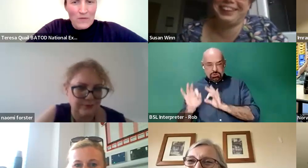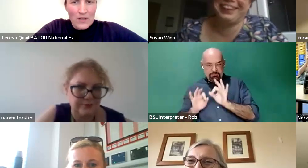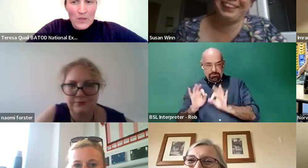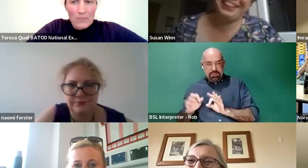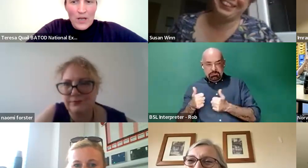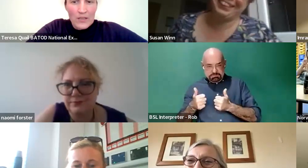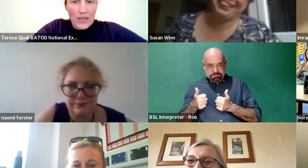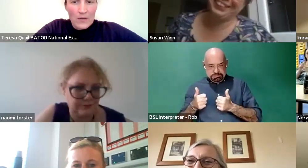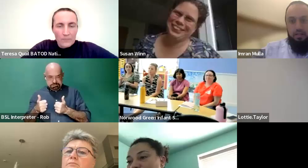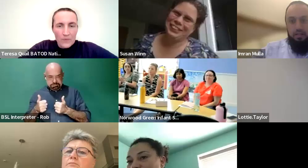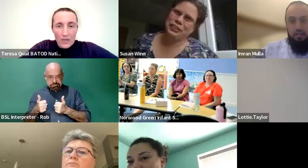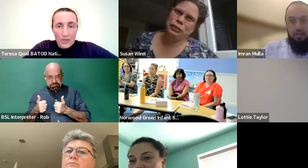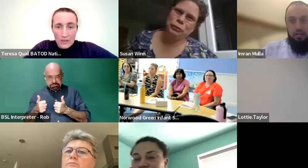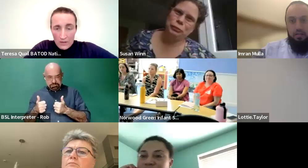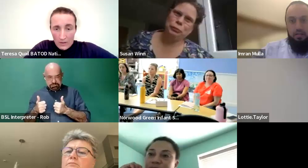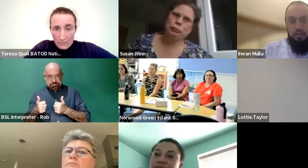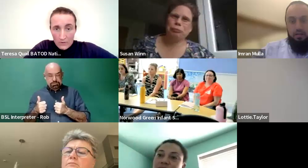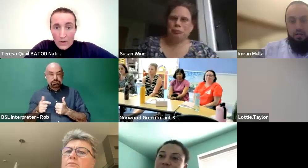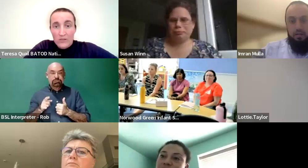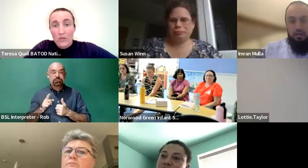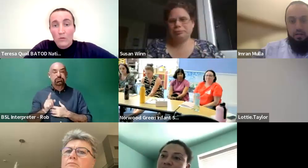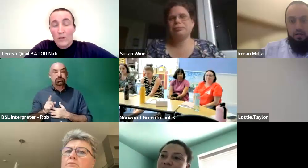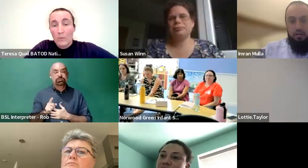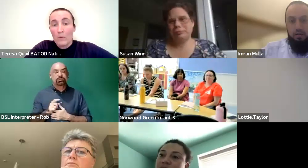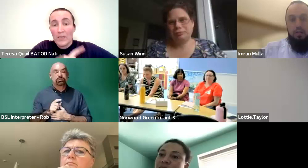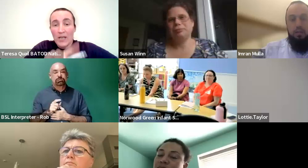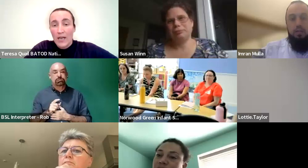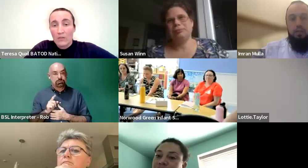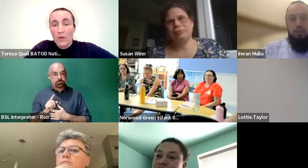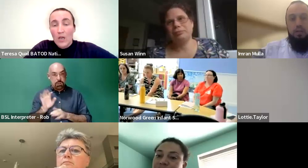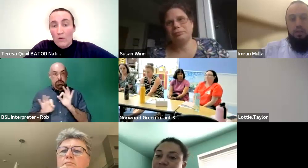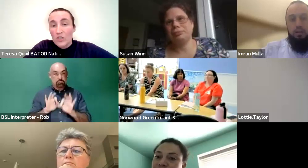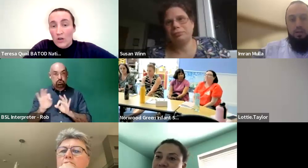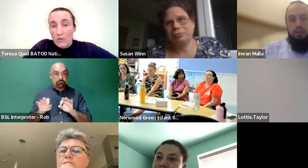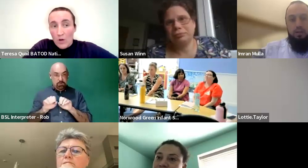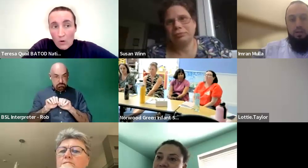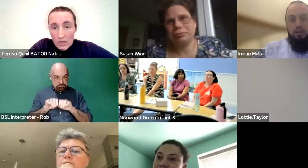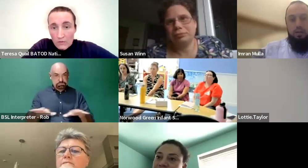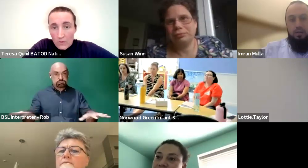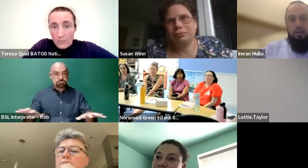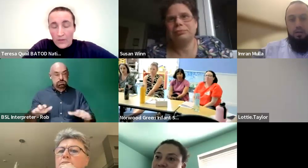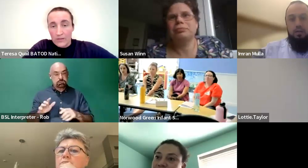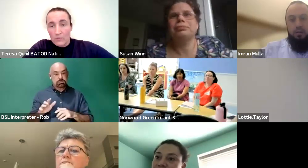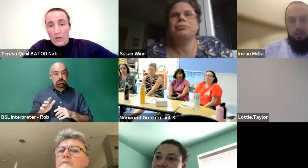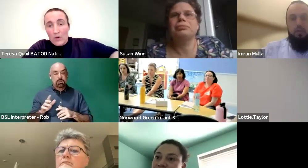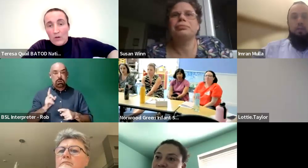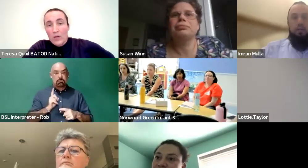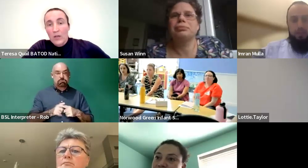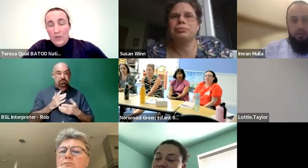It will be available quite soon we'll probably tie it in with sharing the recording from this webinar as well.